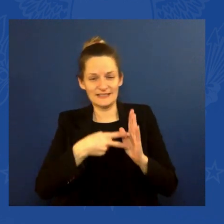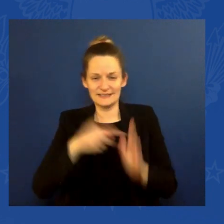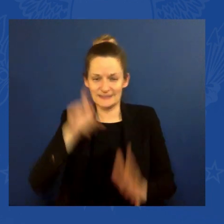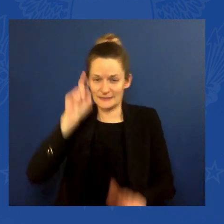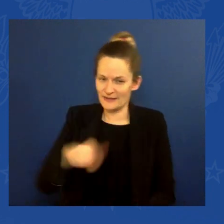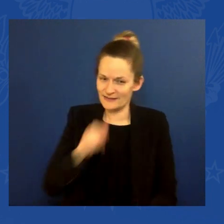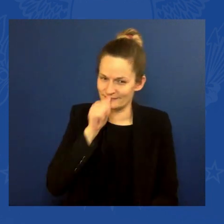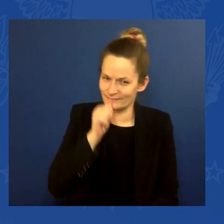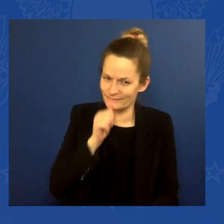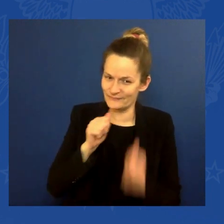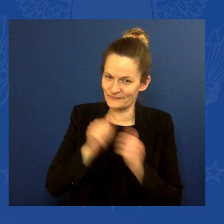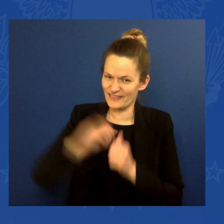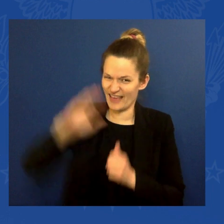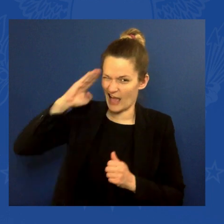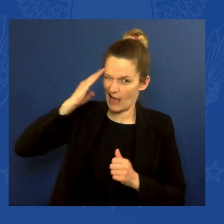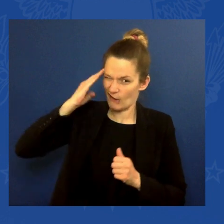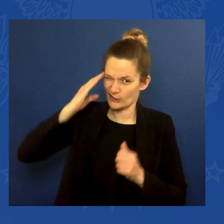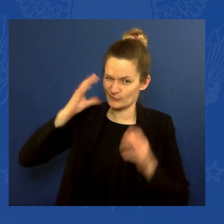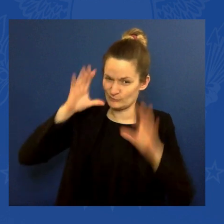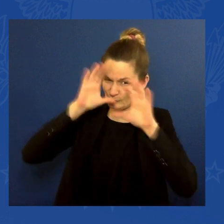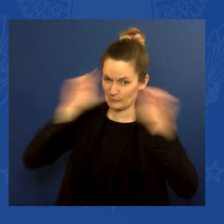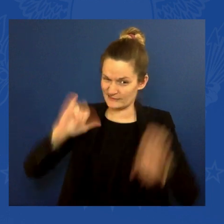I believe, than any time in generations.